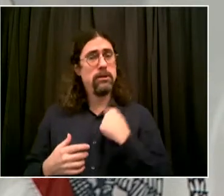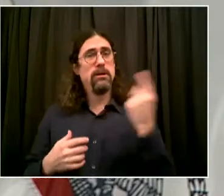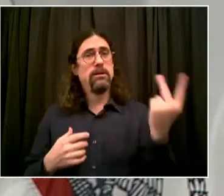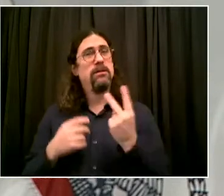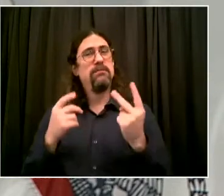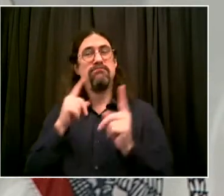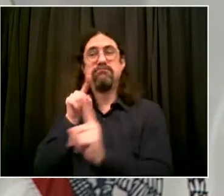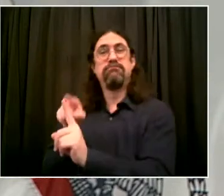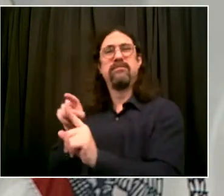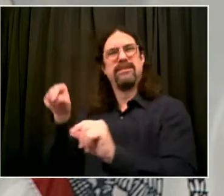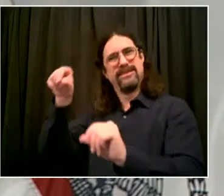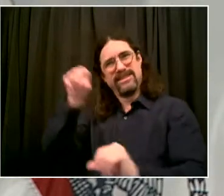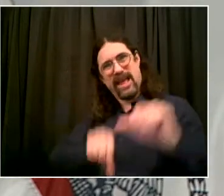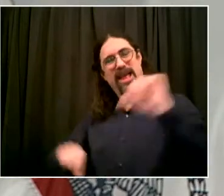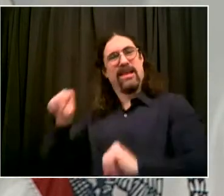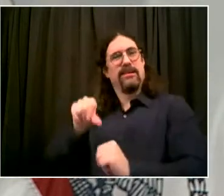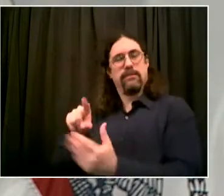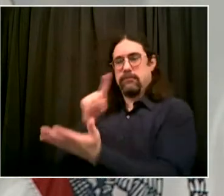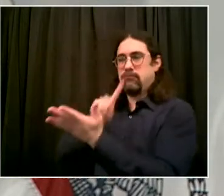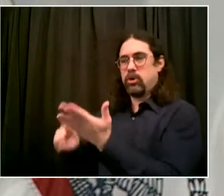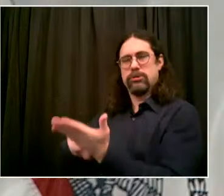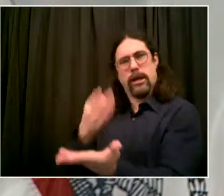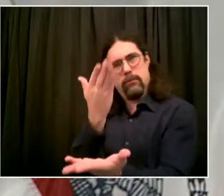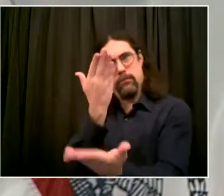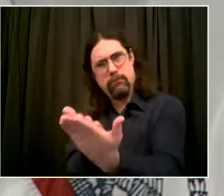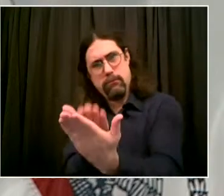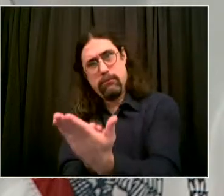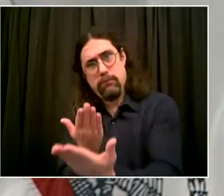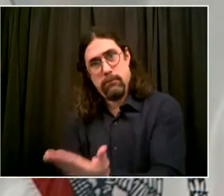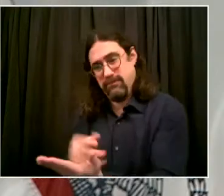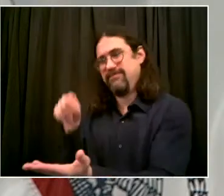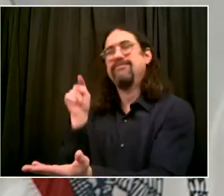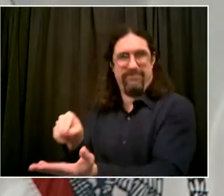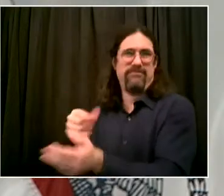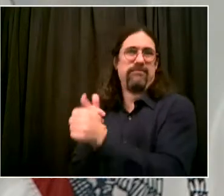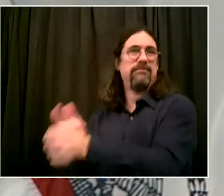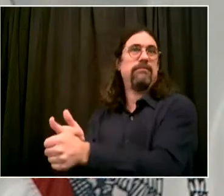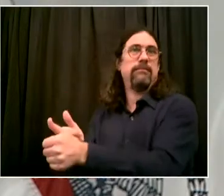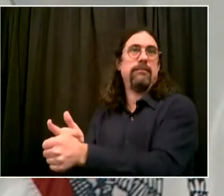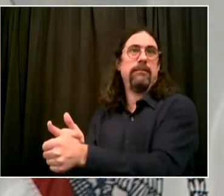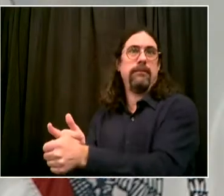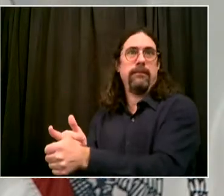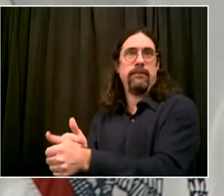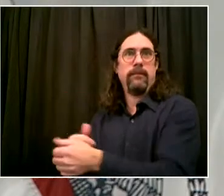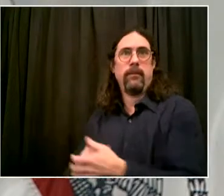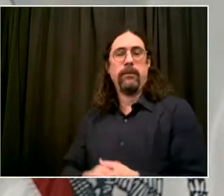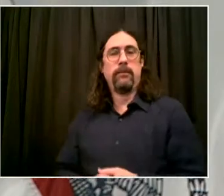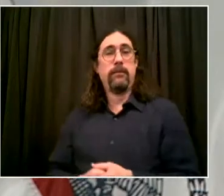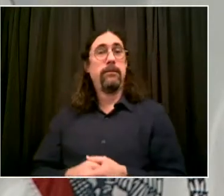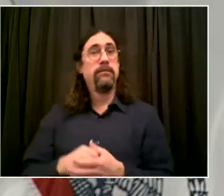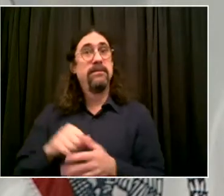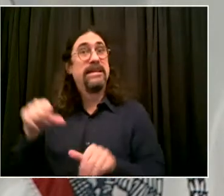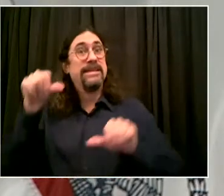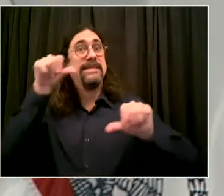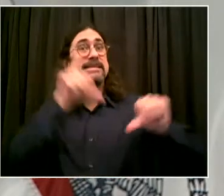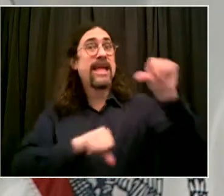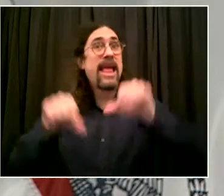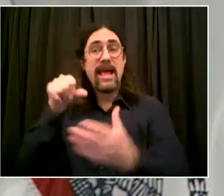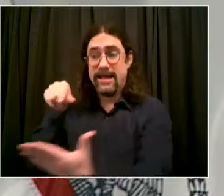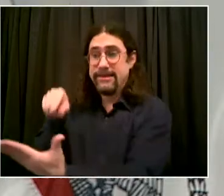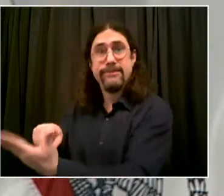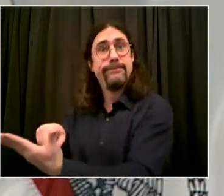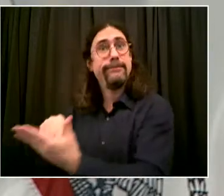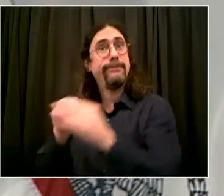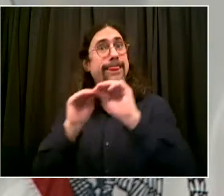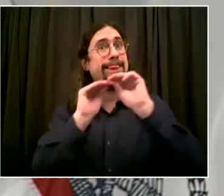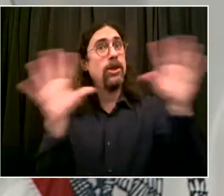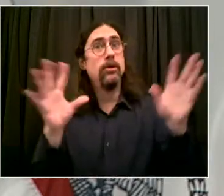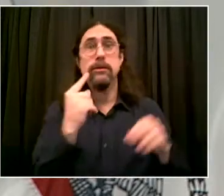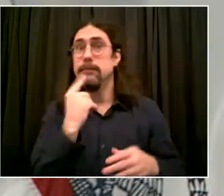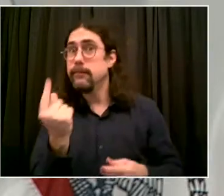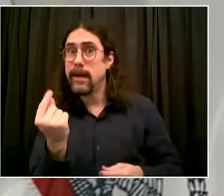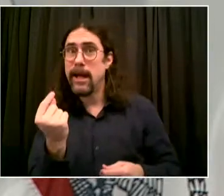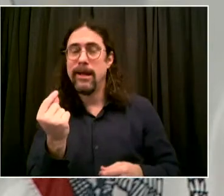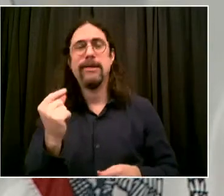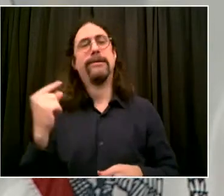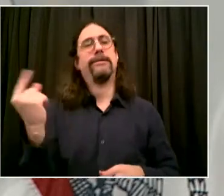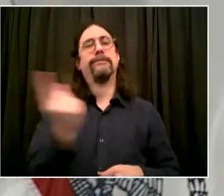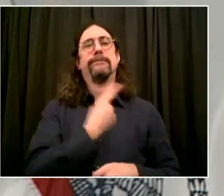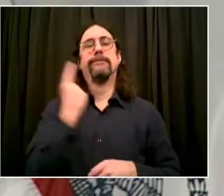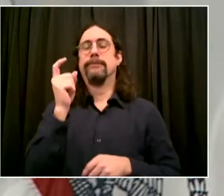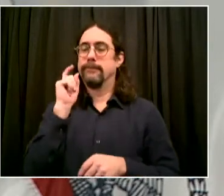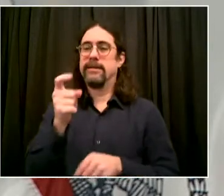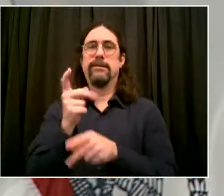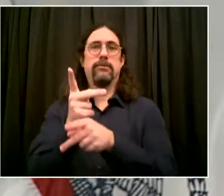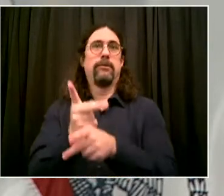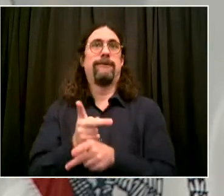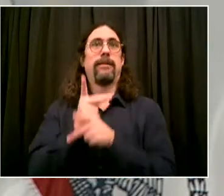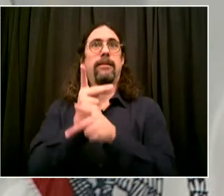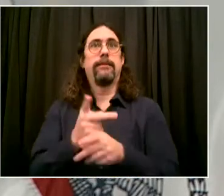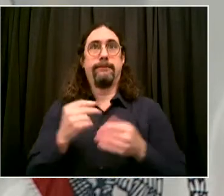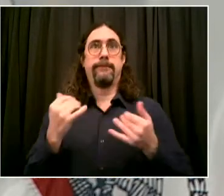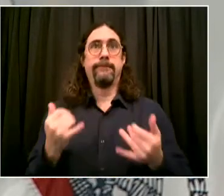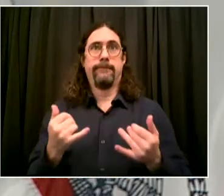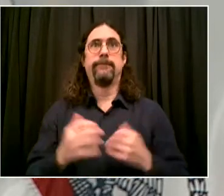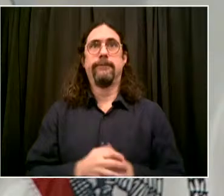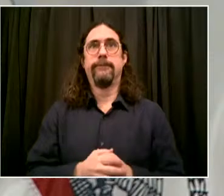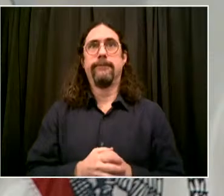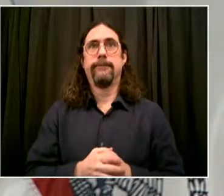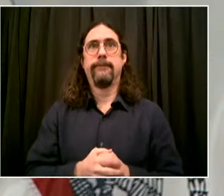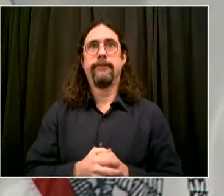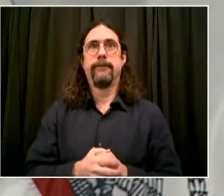THEN THE ANSWSWR E